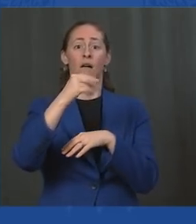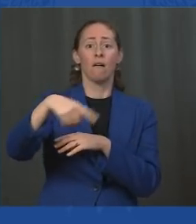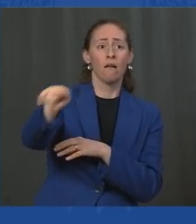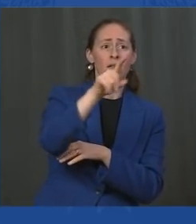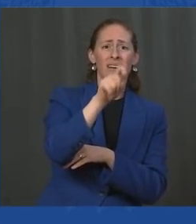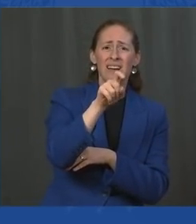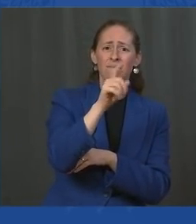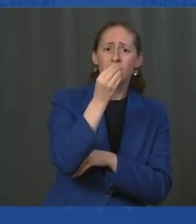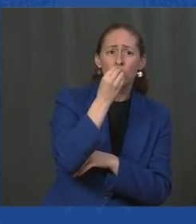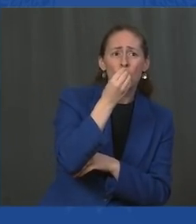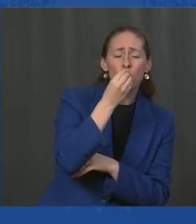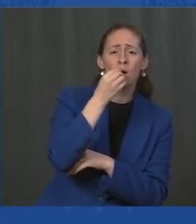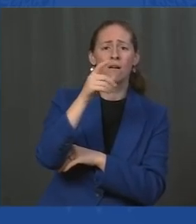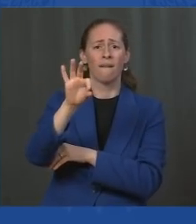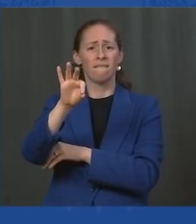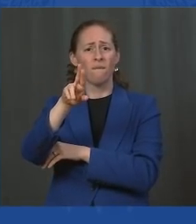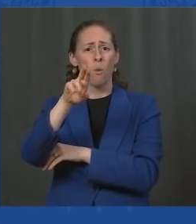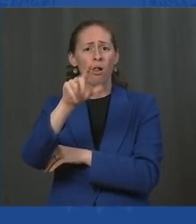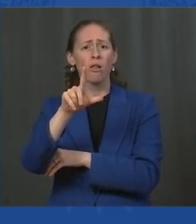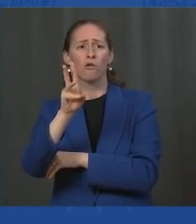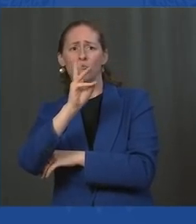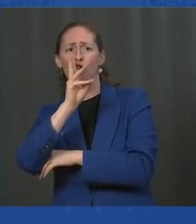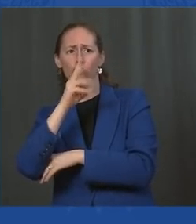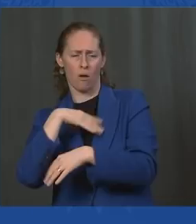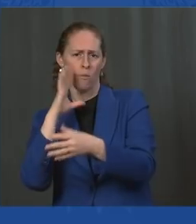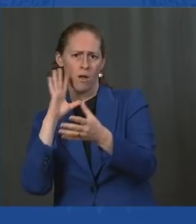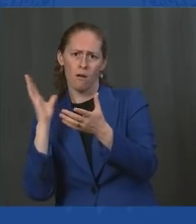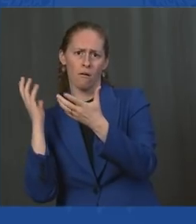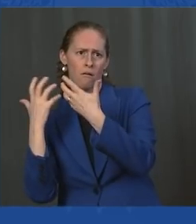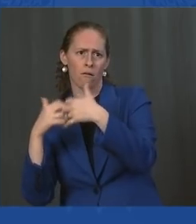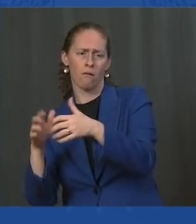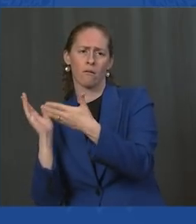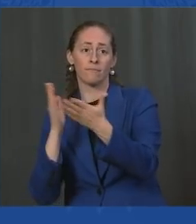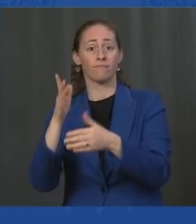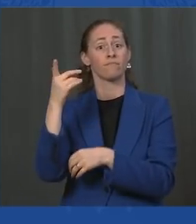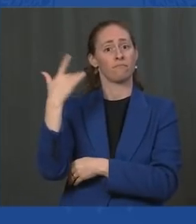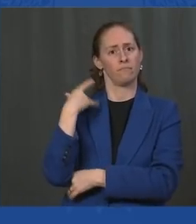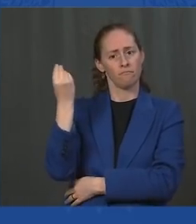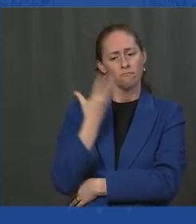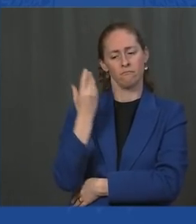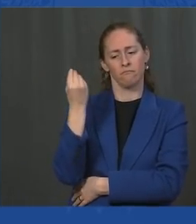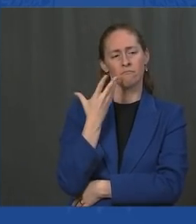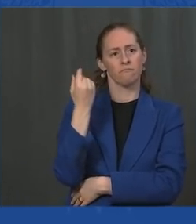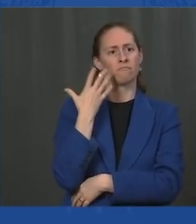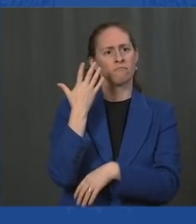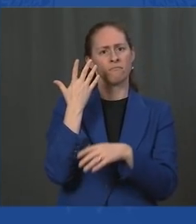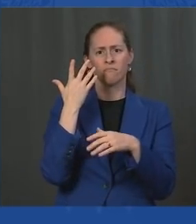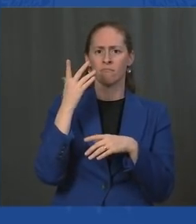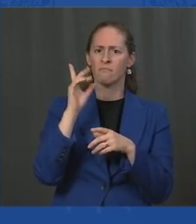I get hourly updates on the progress from FEMA, well into the night, and we'll be working around the clock